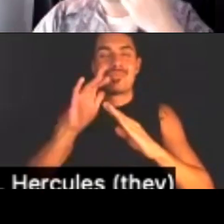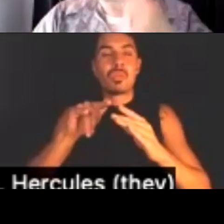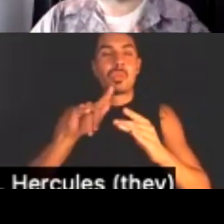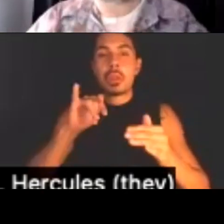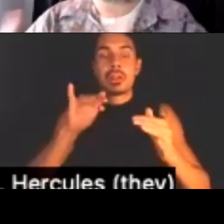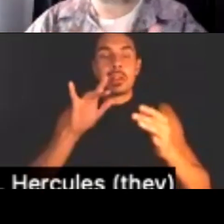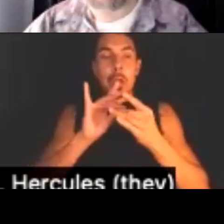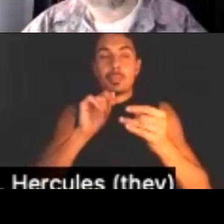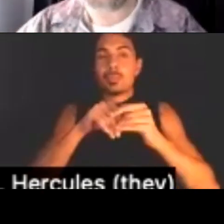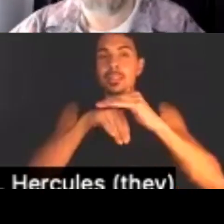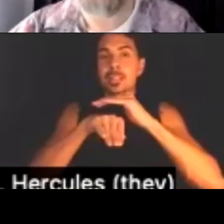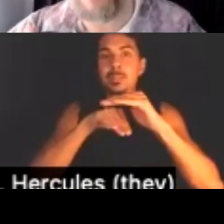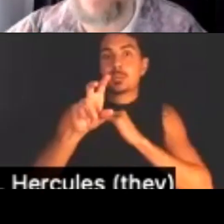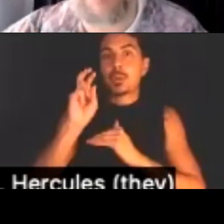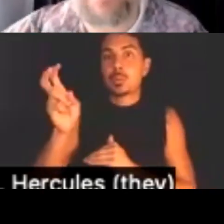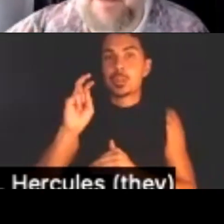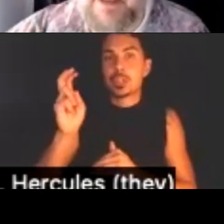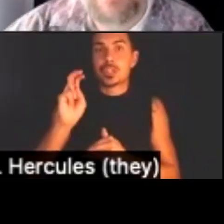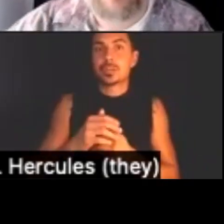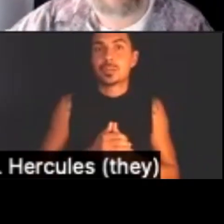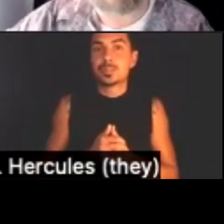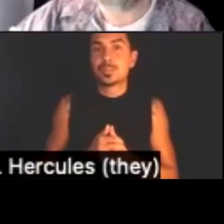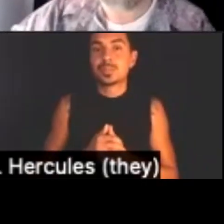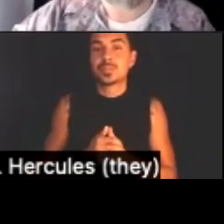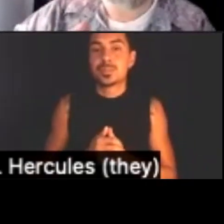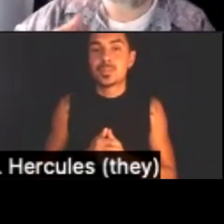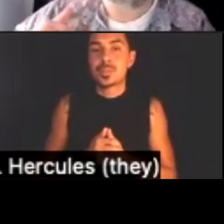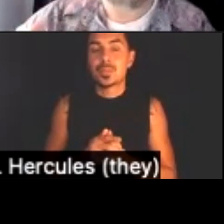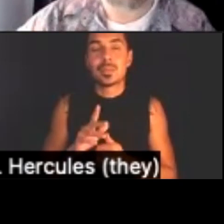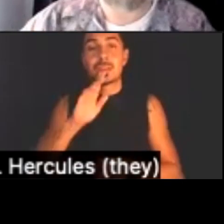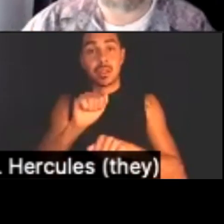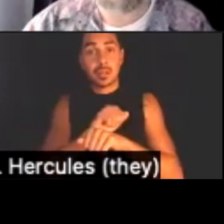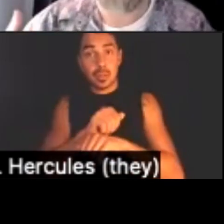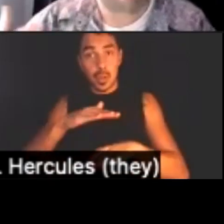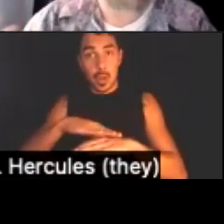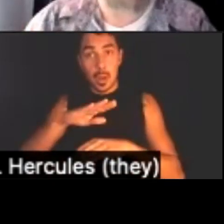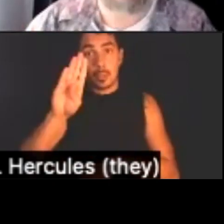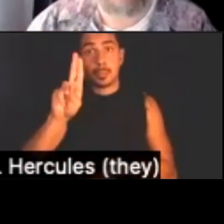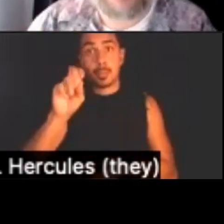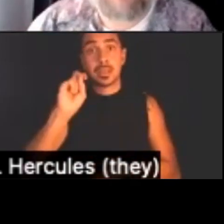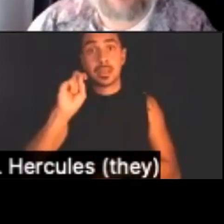So that's literally about the, is it on a bus line or is somebody feeling safe enough